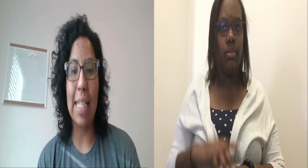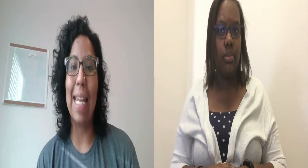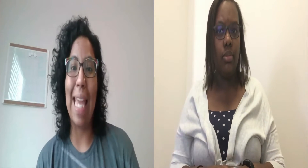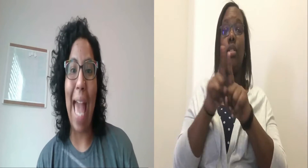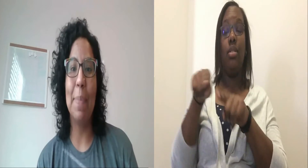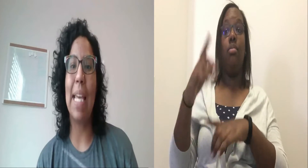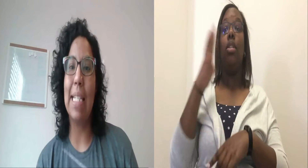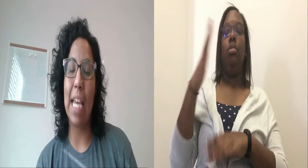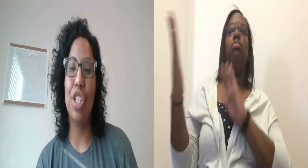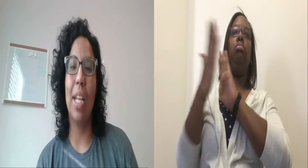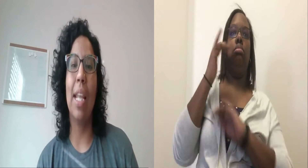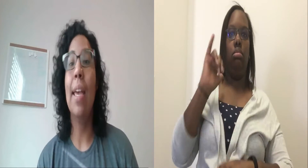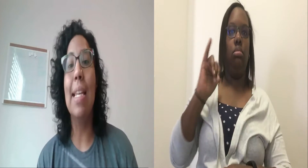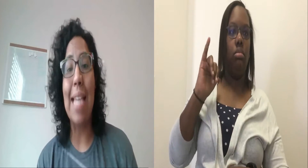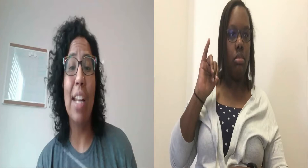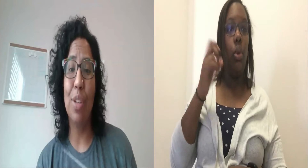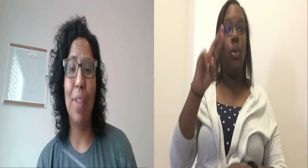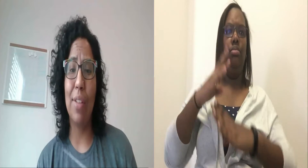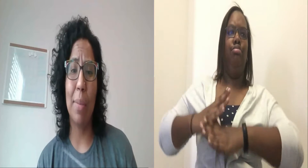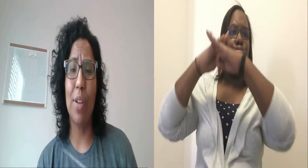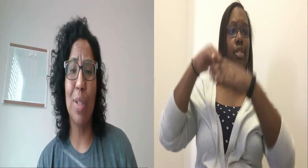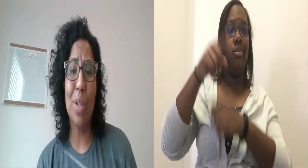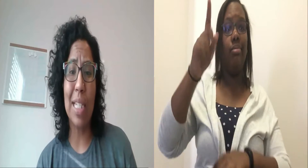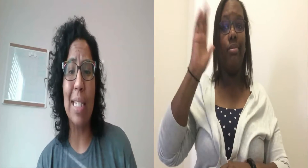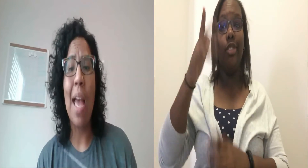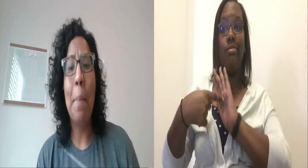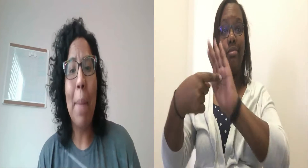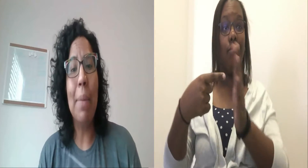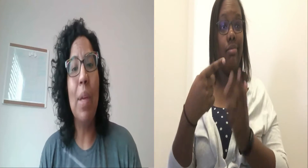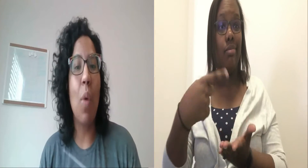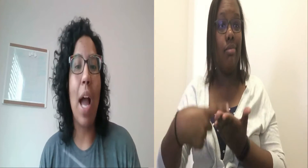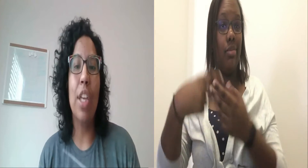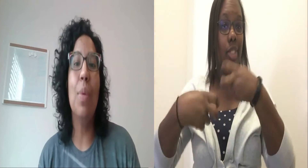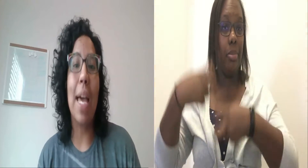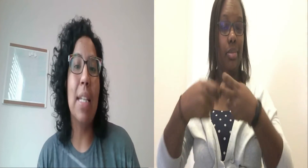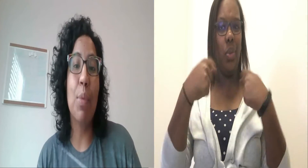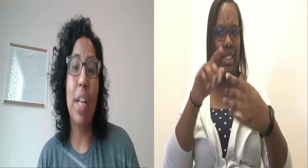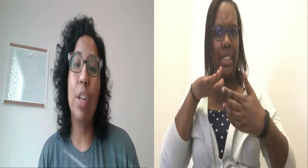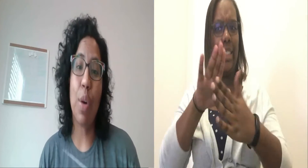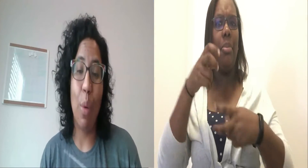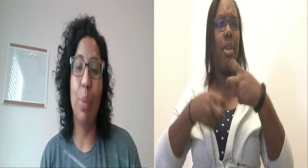in gaps and tension in data you find from other sources might be why you end up running your own